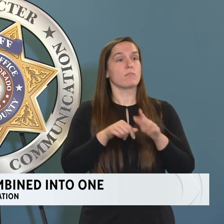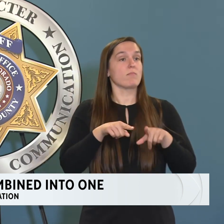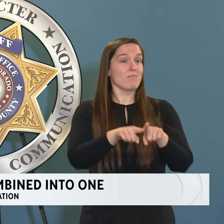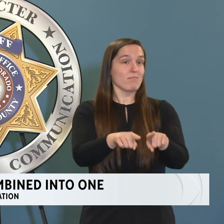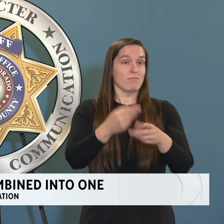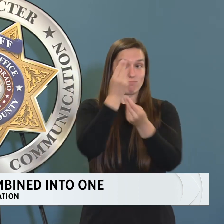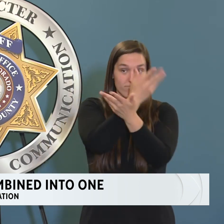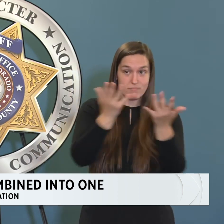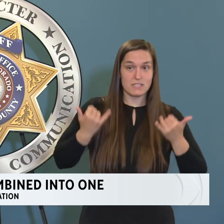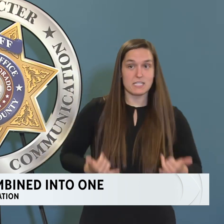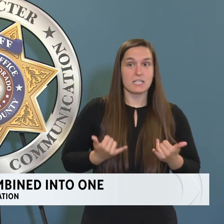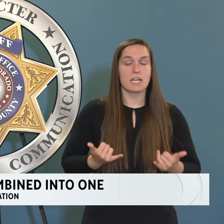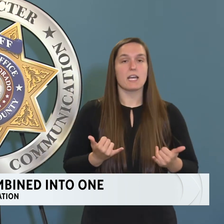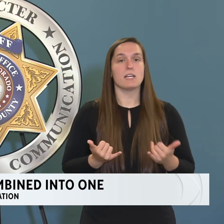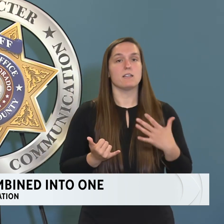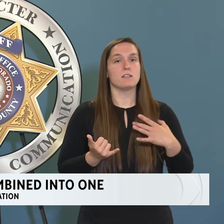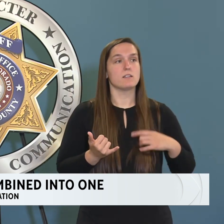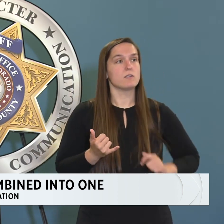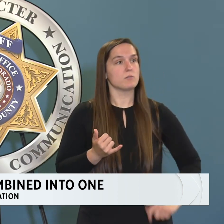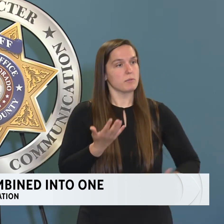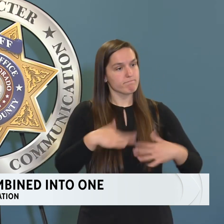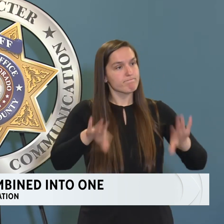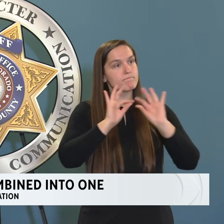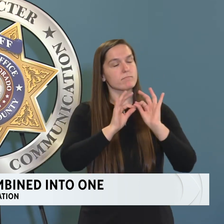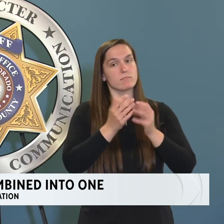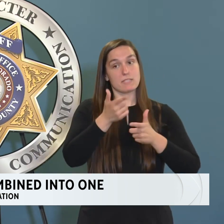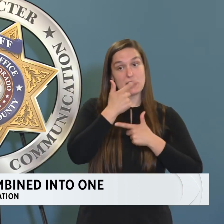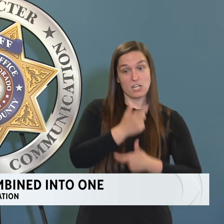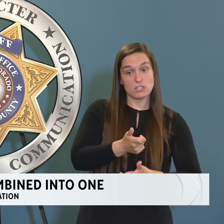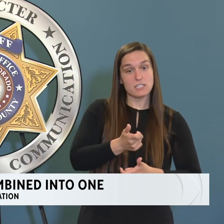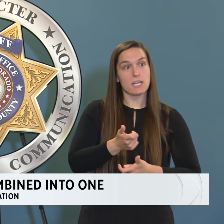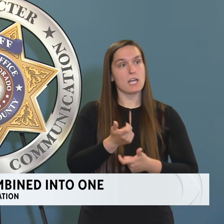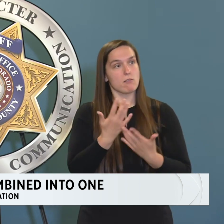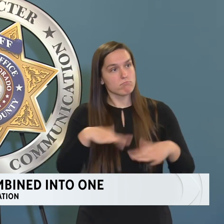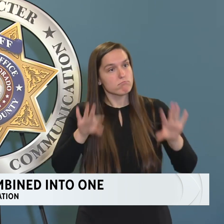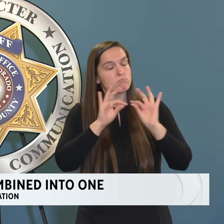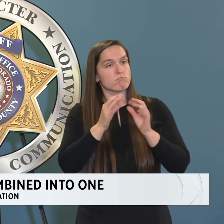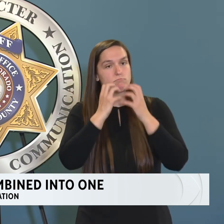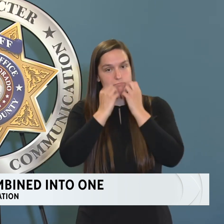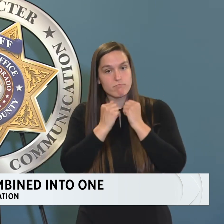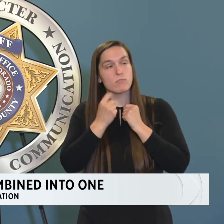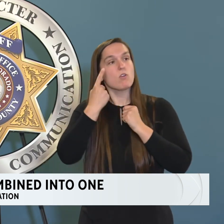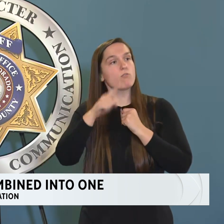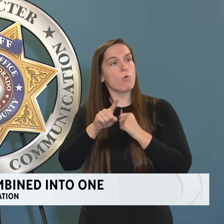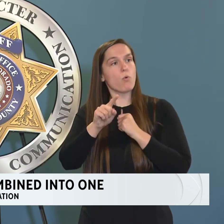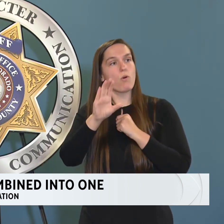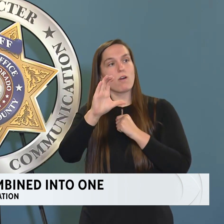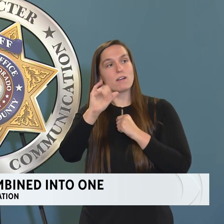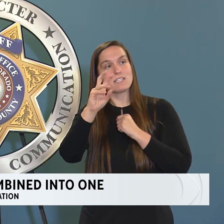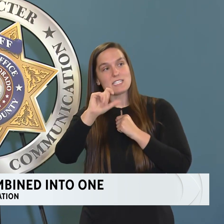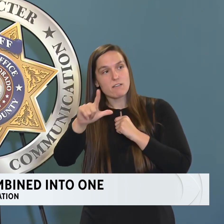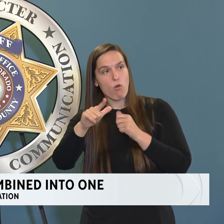ATTORNEY'S OFFICE WILL REVIEW EXHAUSTIVE CRIMINAL INVESTIGATION AND I WANT TO HIGHLIGHT THAT WHILE WHAT WE